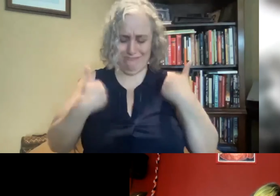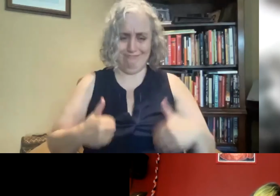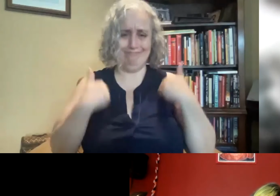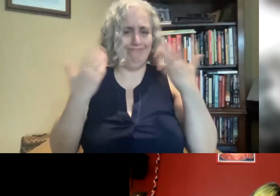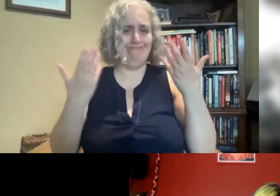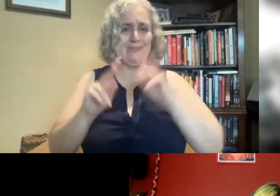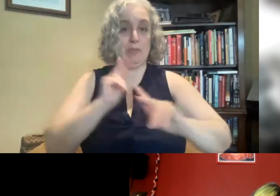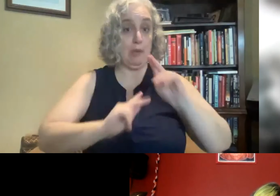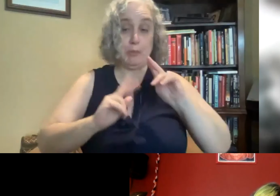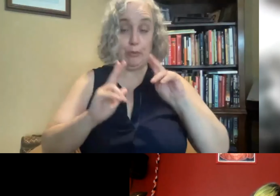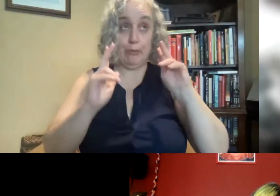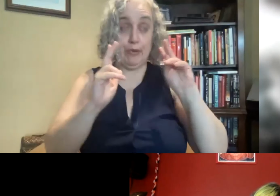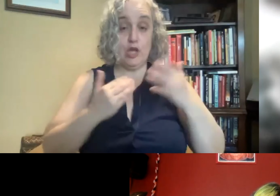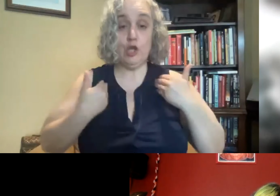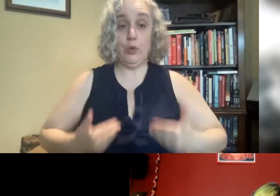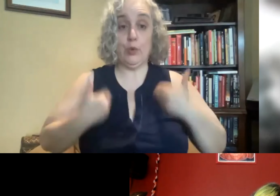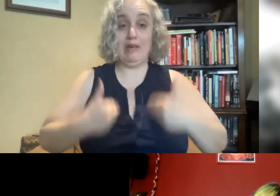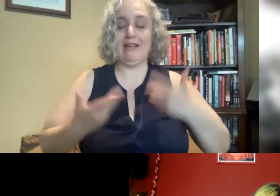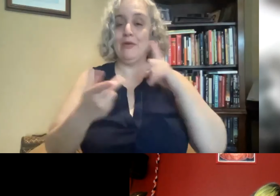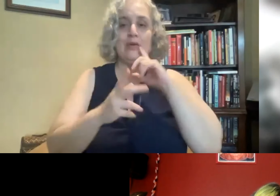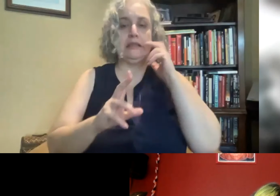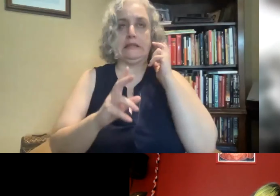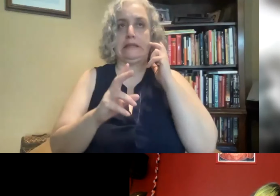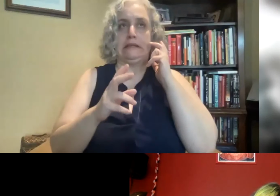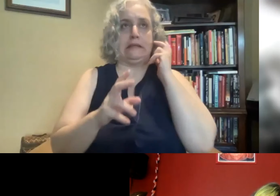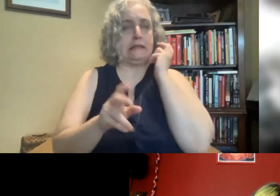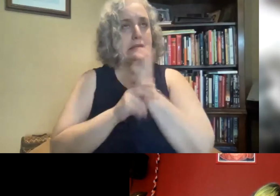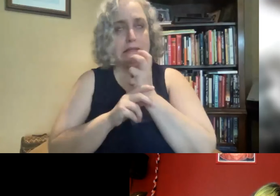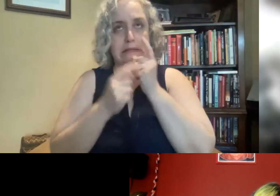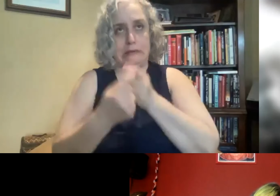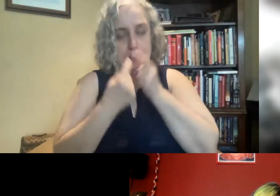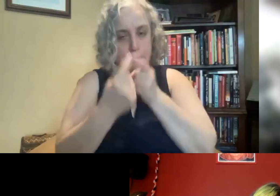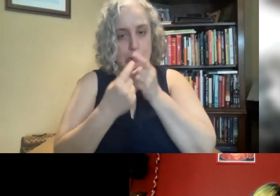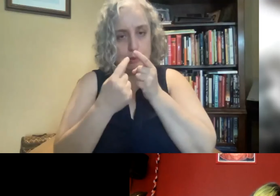have great difficulty with diversity and complexity.